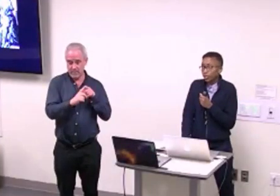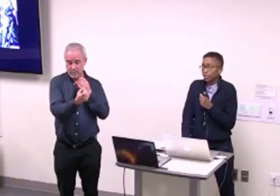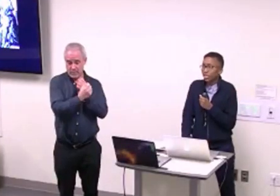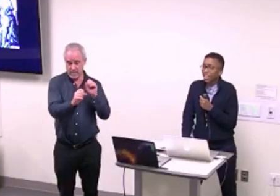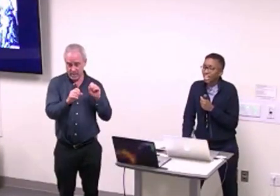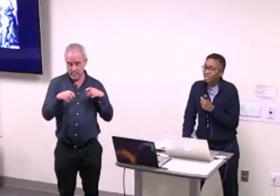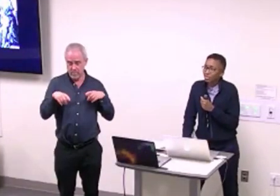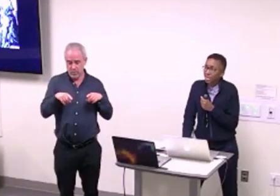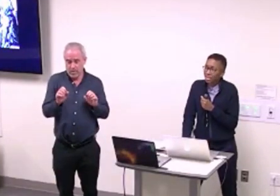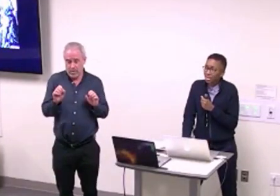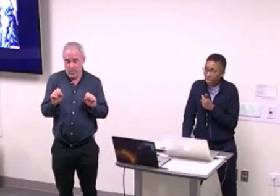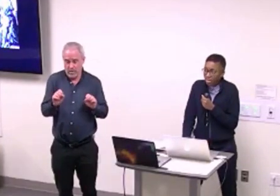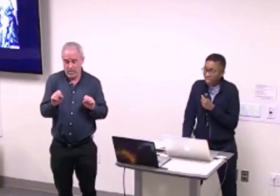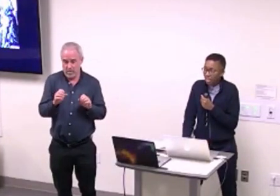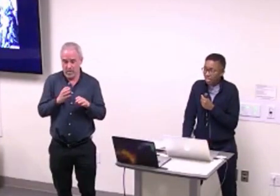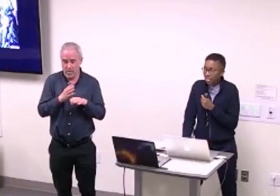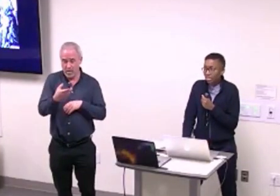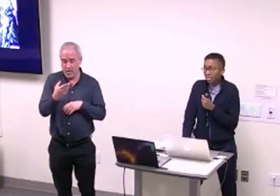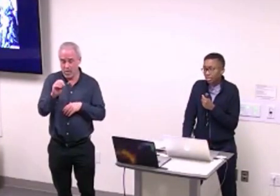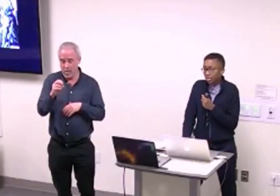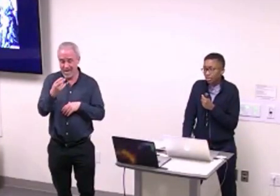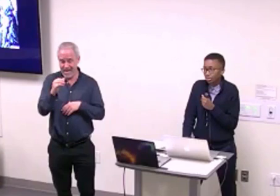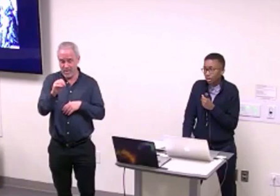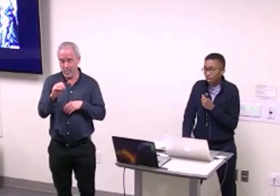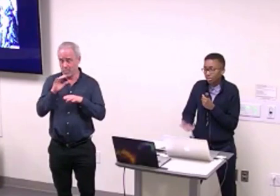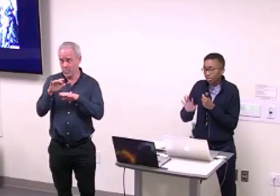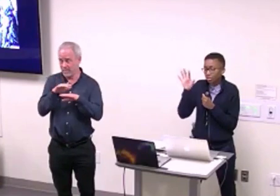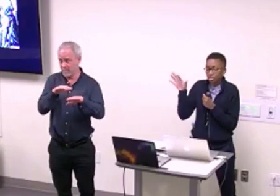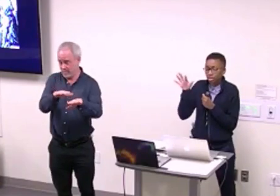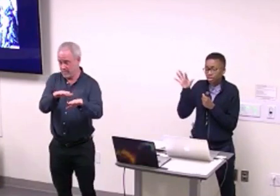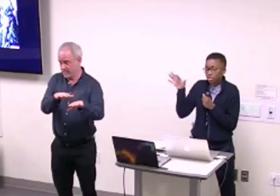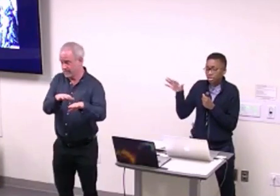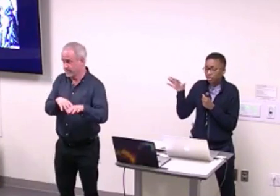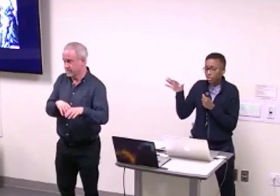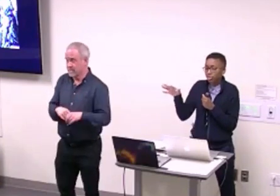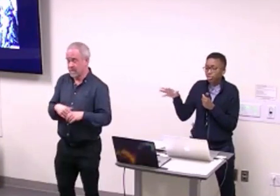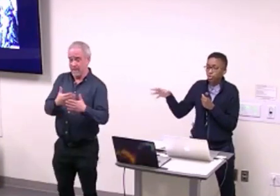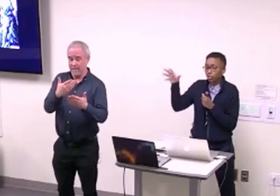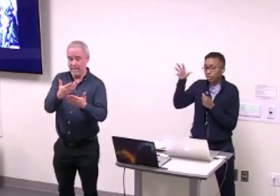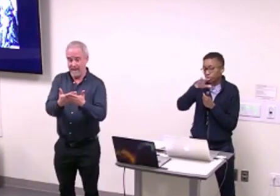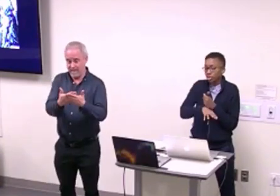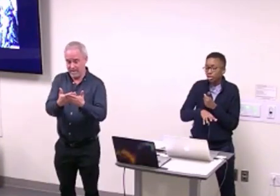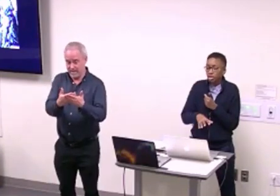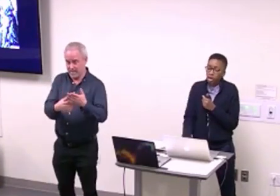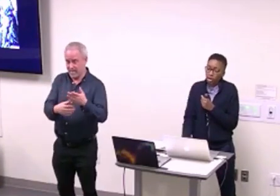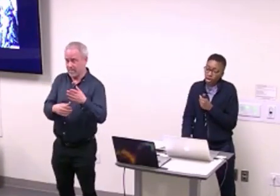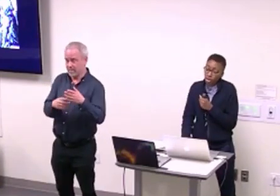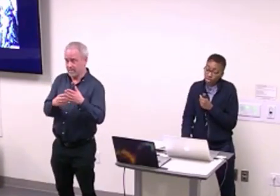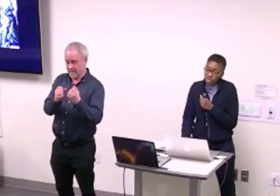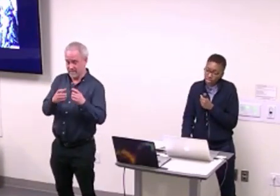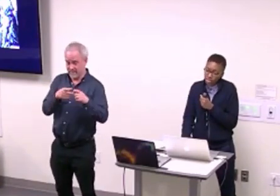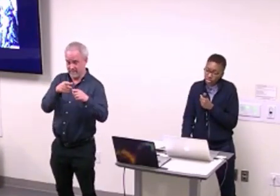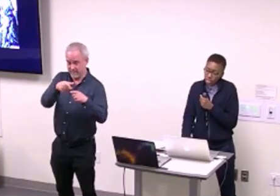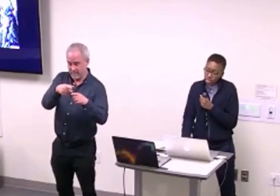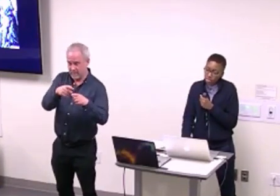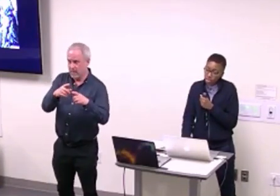And they made it. And then, you know other slave owners were on their heels. And they realized that.